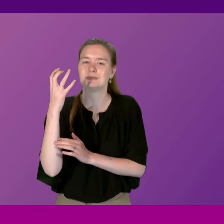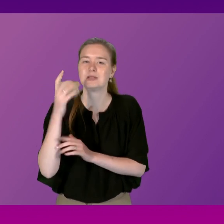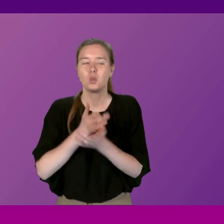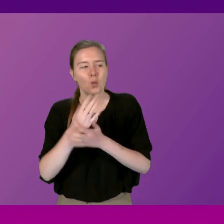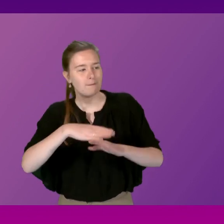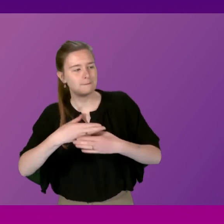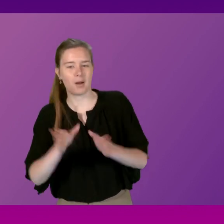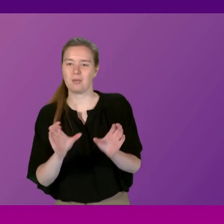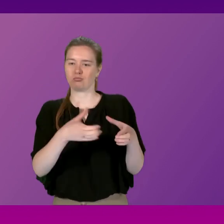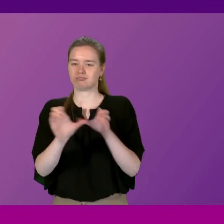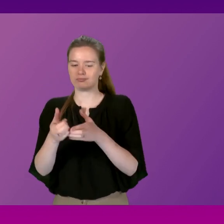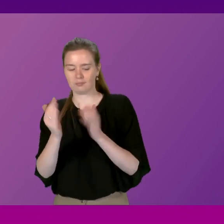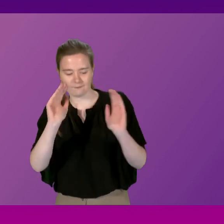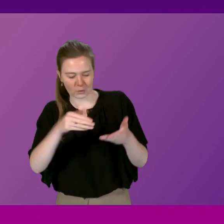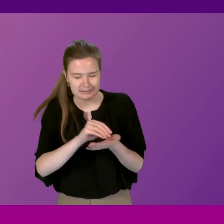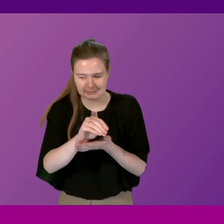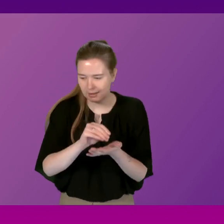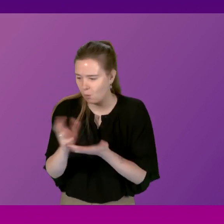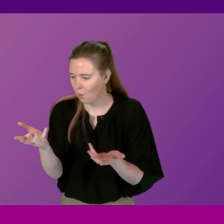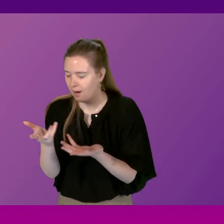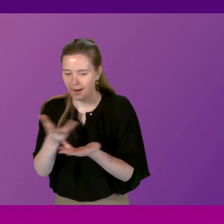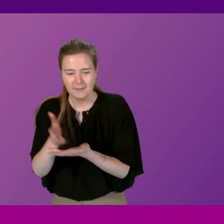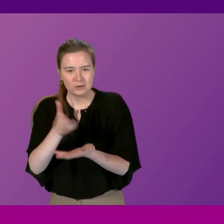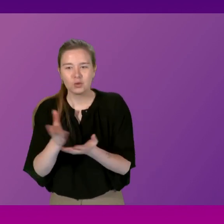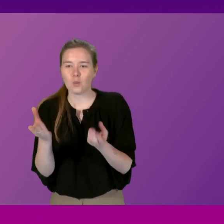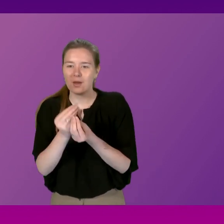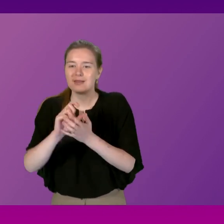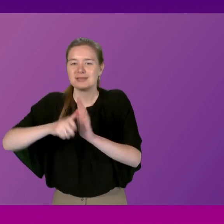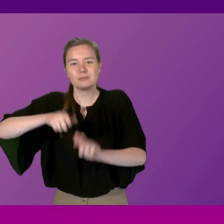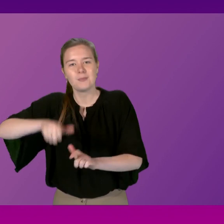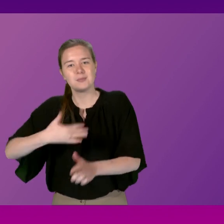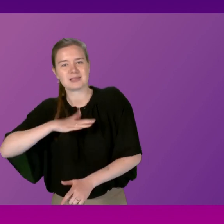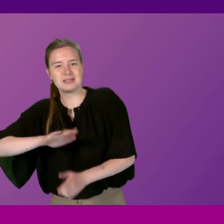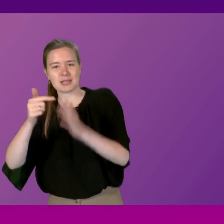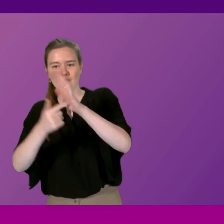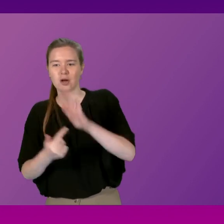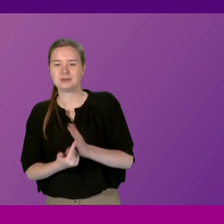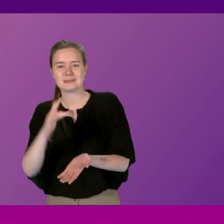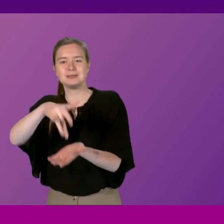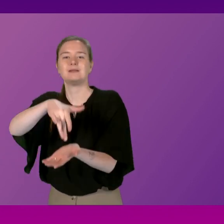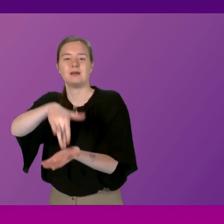when we look at where to focus spending, we do so with disabled people’s needs and priorities at heart.